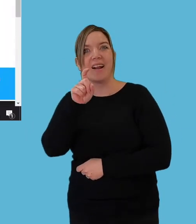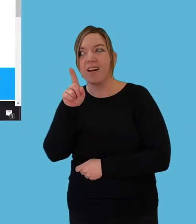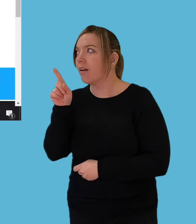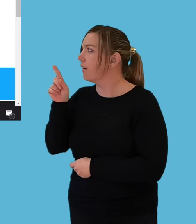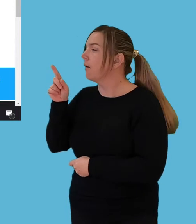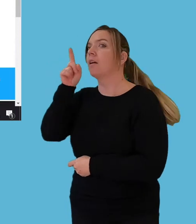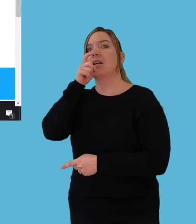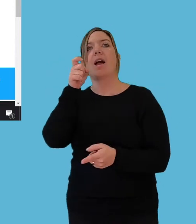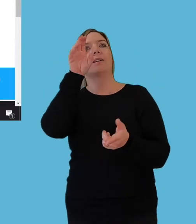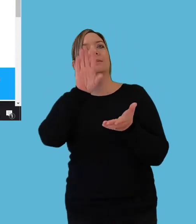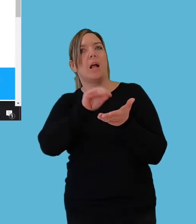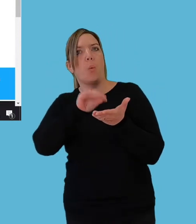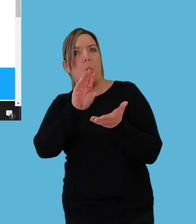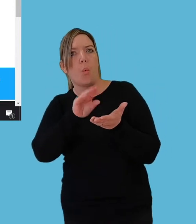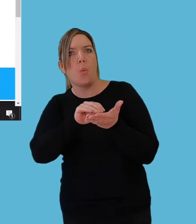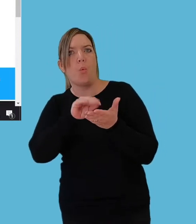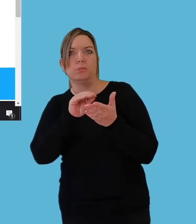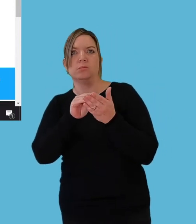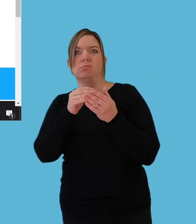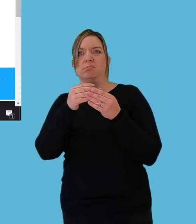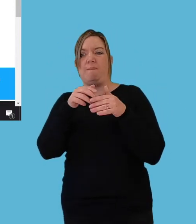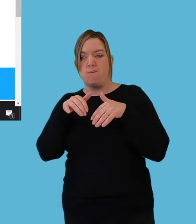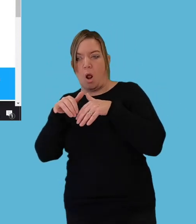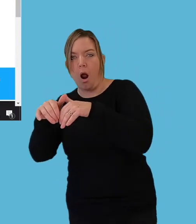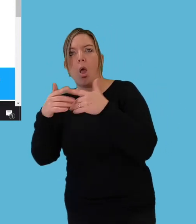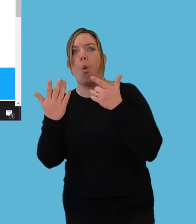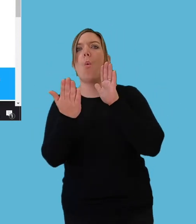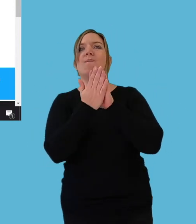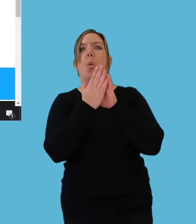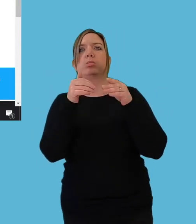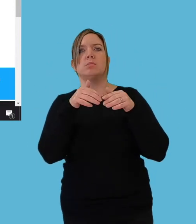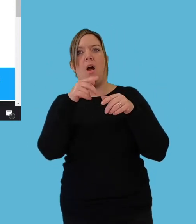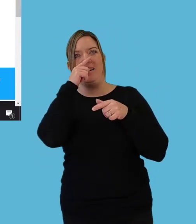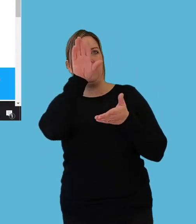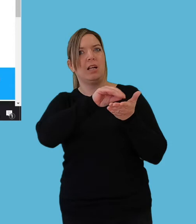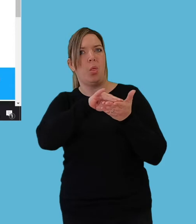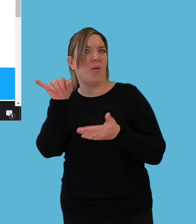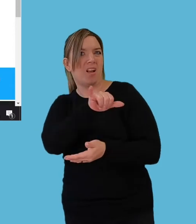and you'll then see you're able to download the folder, or you can download individual files in there.